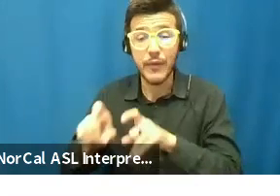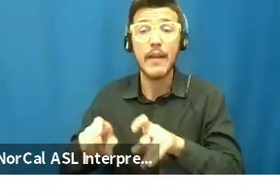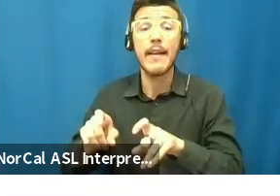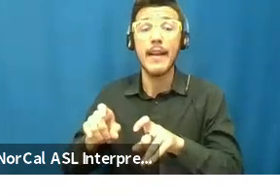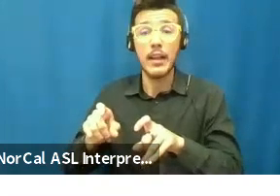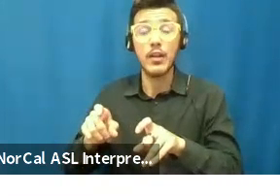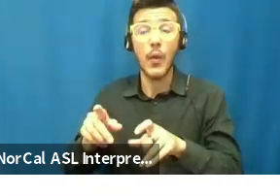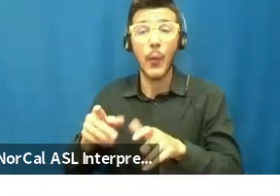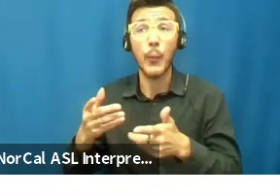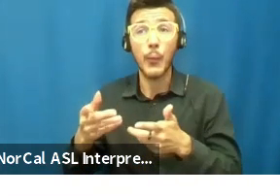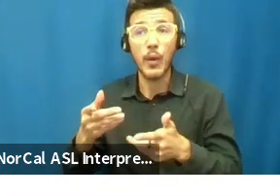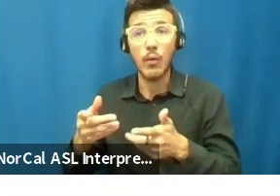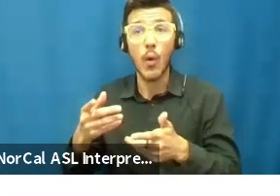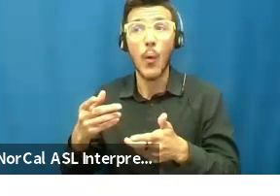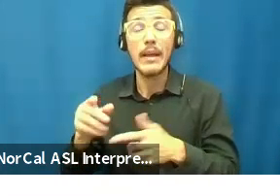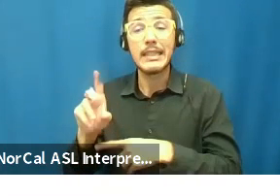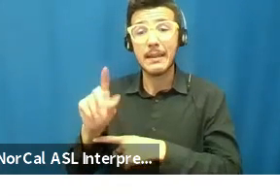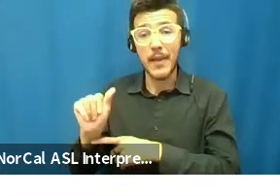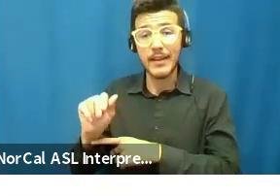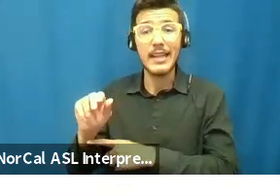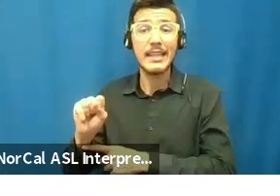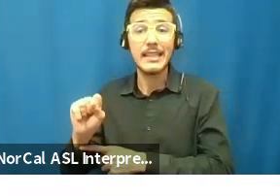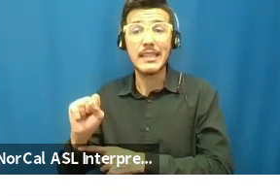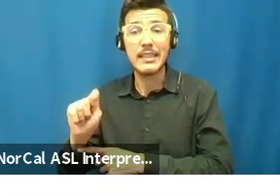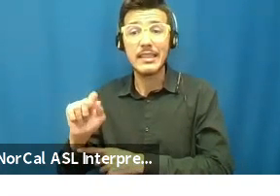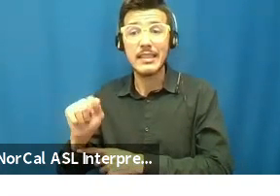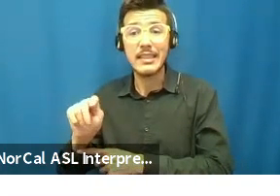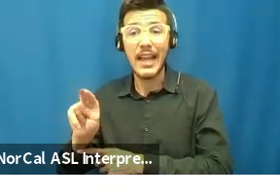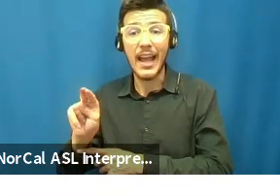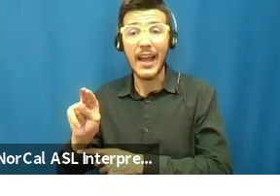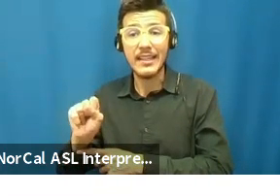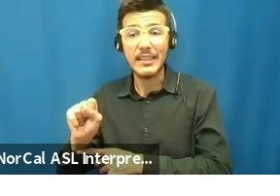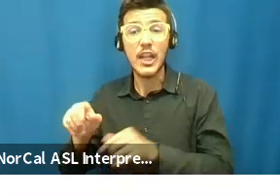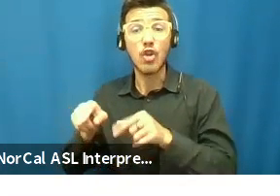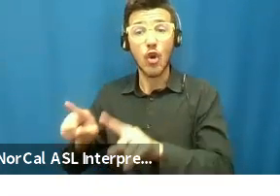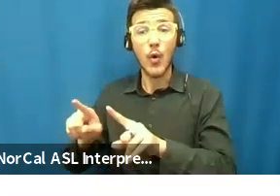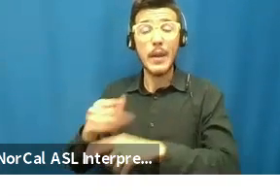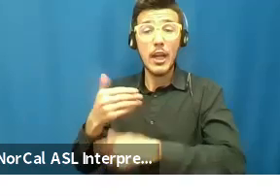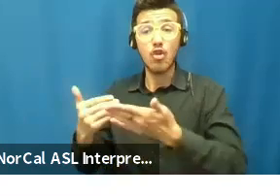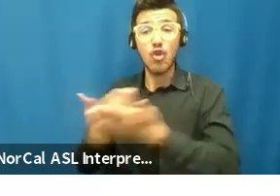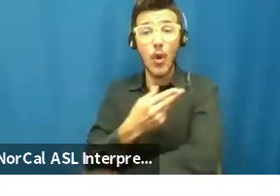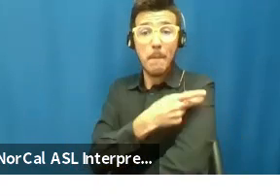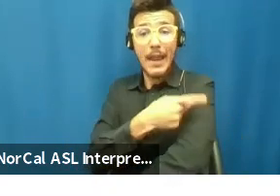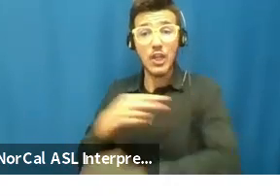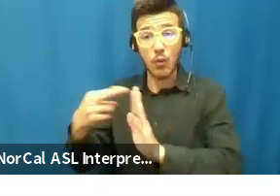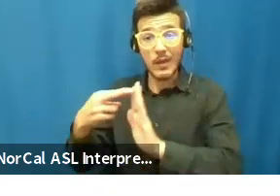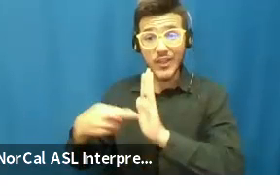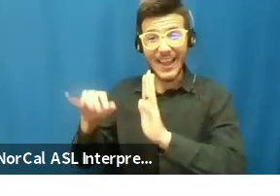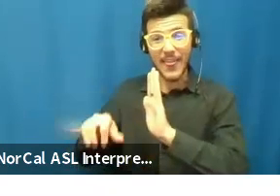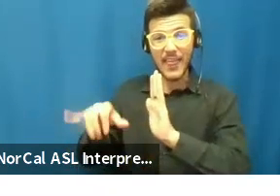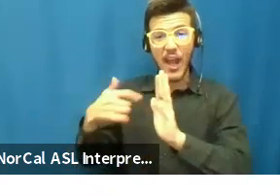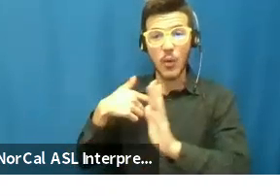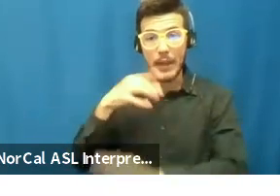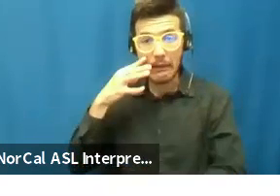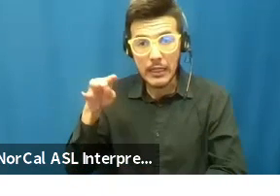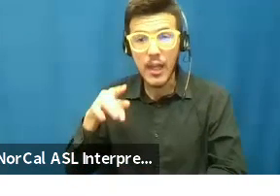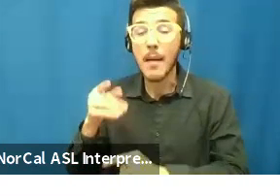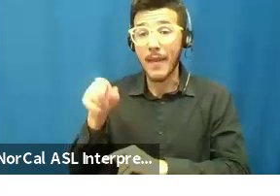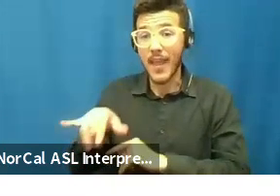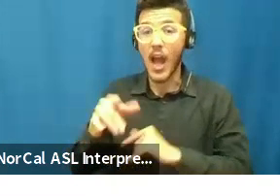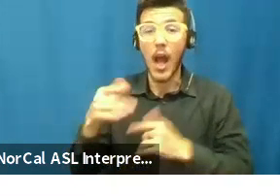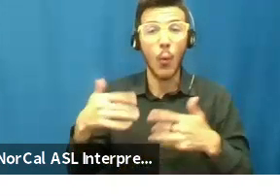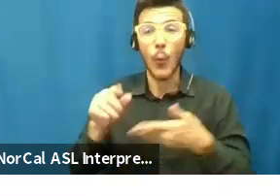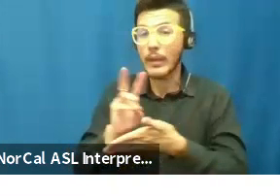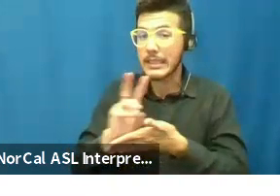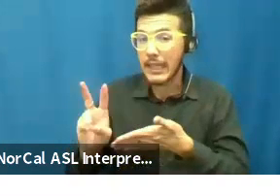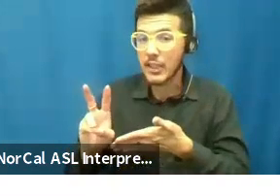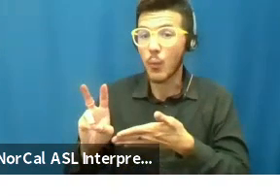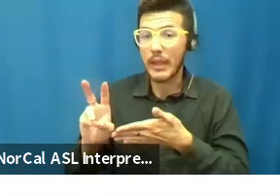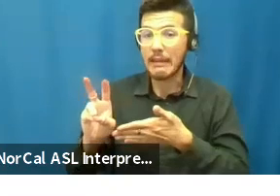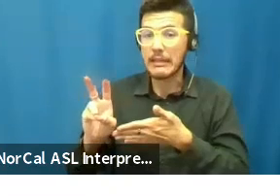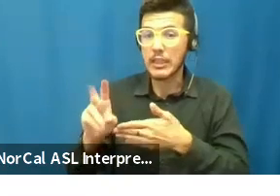out disability status during new patient. It was six weeks long and over 3,000 patients,